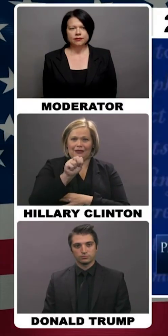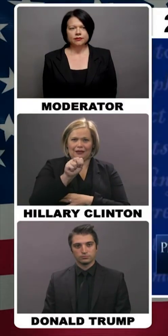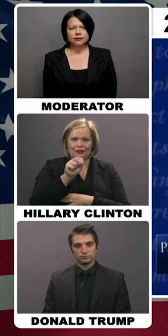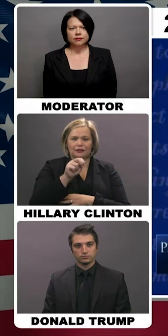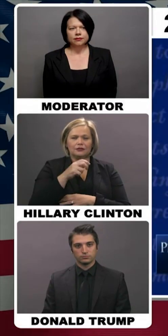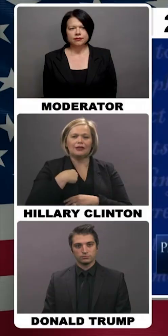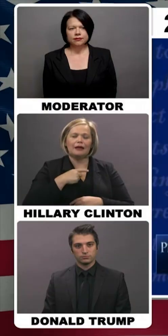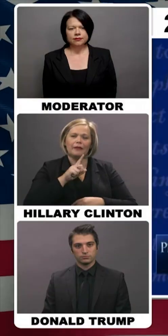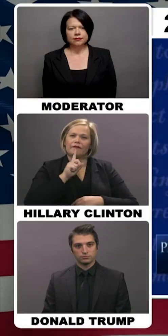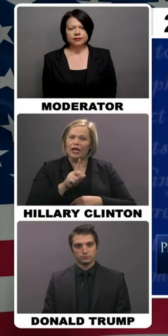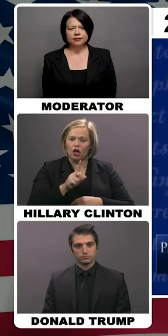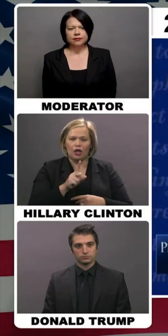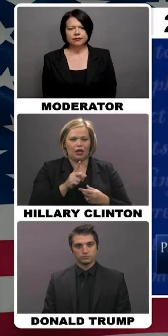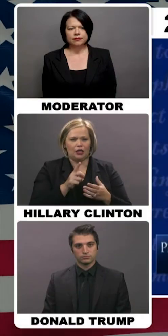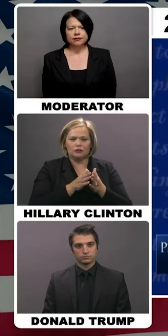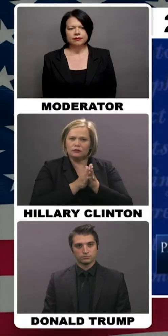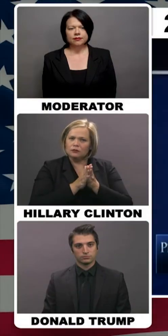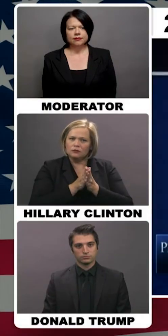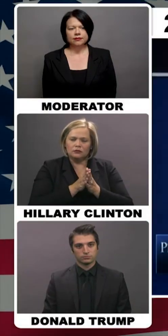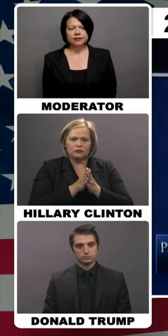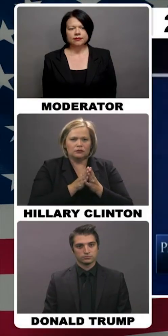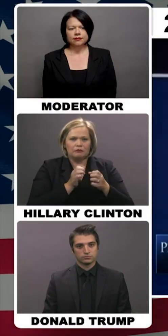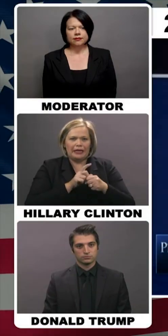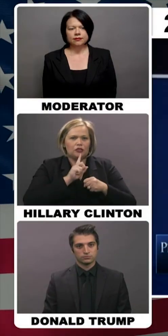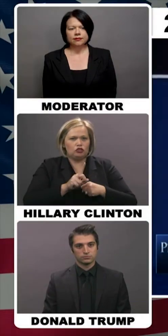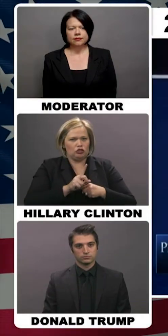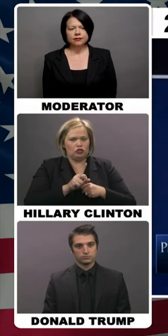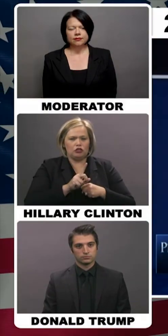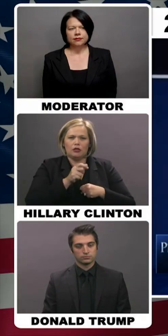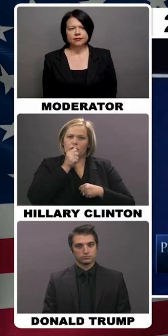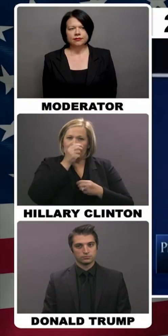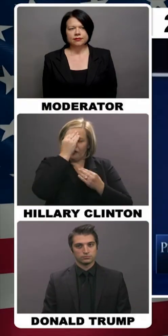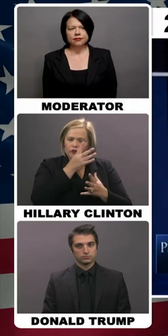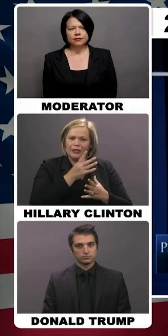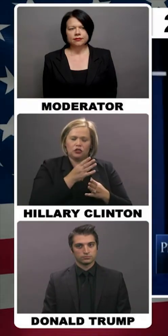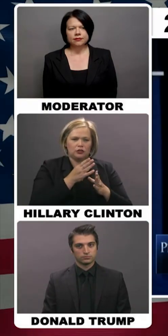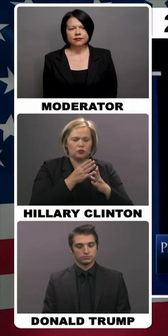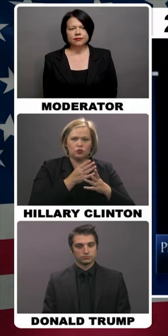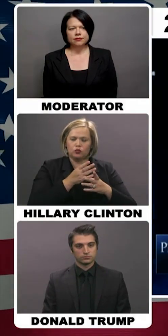to taking classified information seriously. And as I said, there is no evidence, uh,